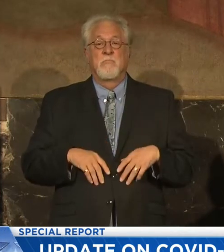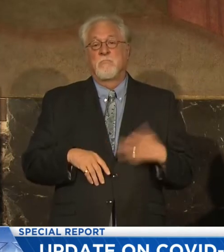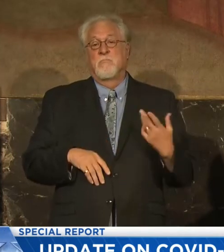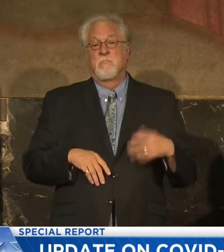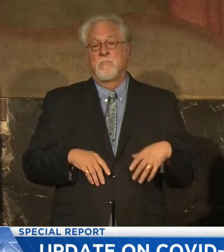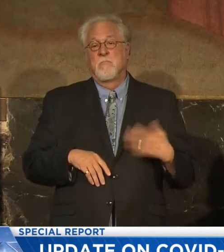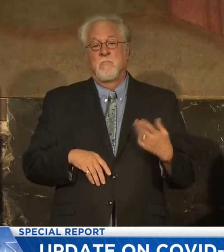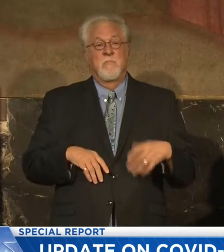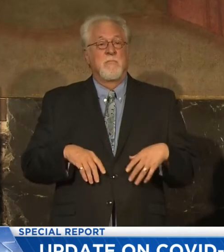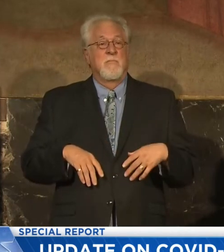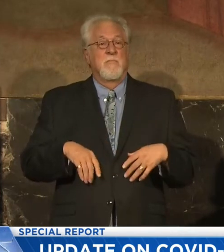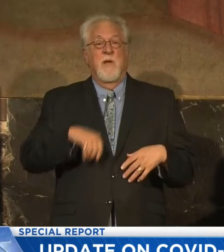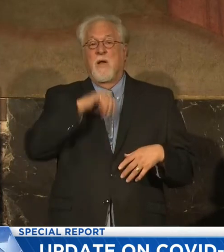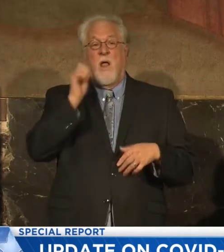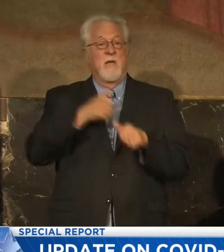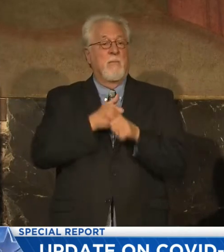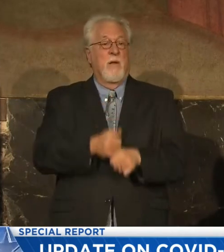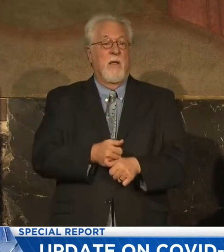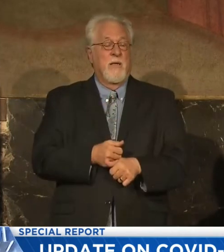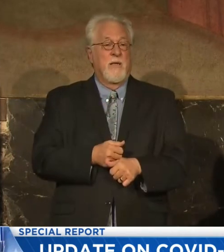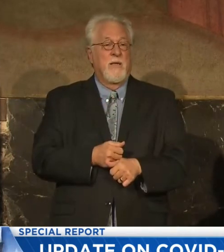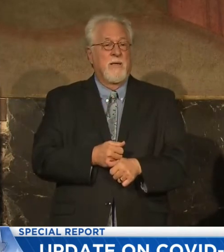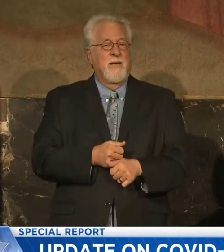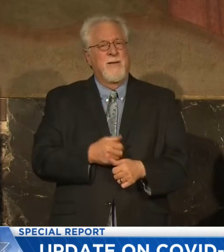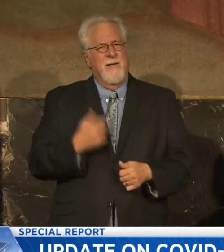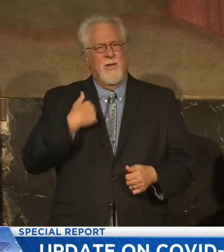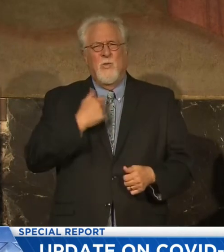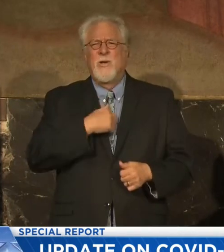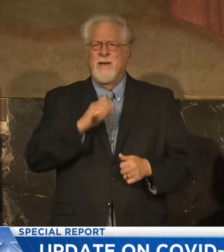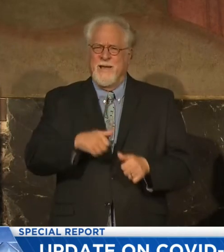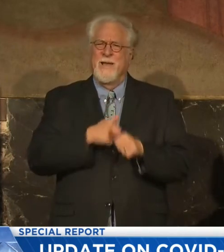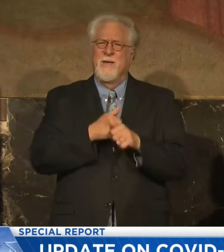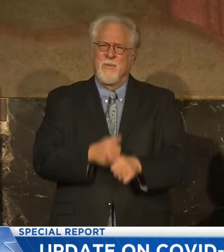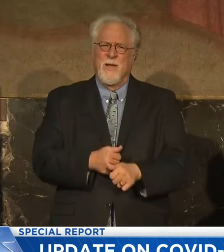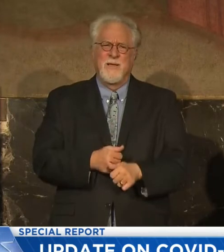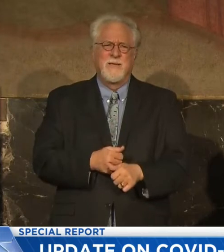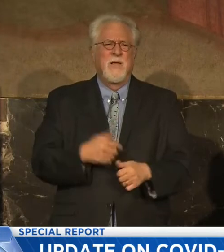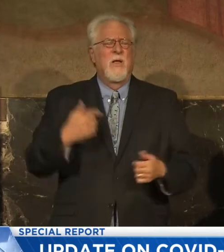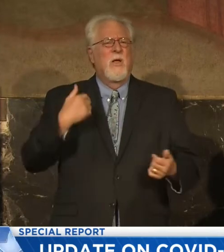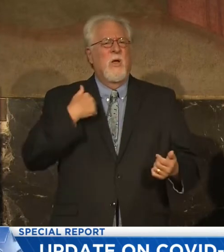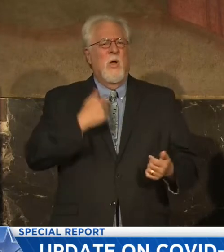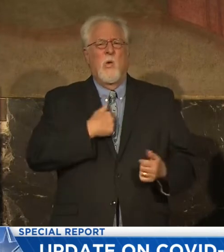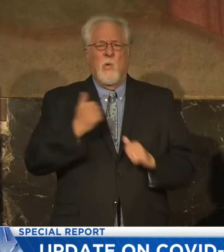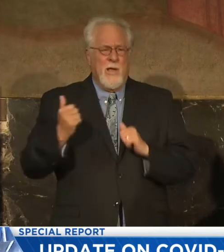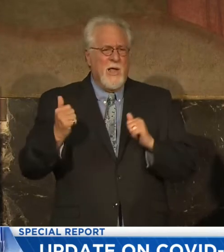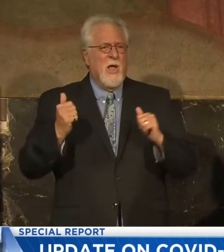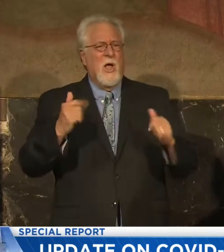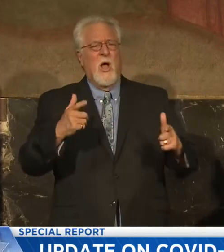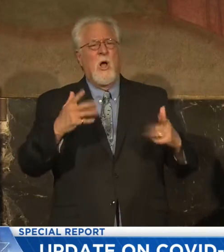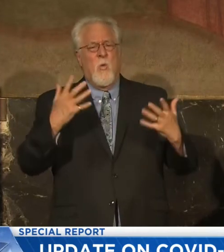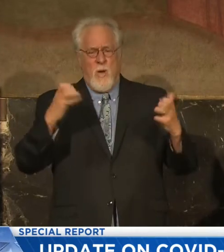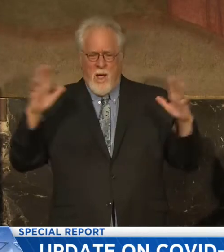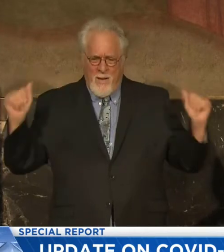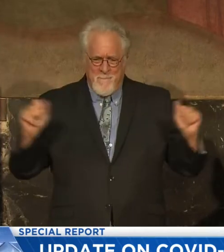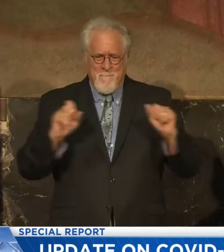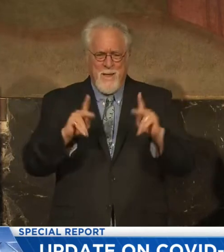AND IT'S NOT SOMETHING THAT MANY PEOPLE ARE CONSCIOUSLY ASKING FOR. BUT WE'RE JUST FOR WHATEVER REASON SOME FOLKS ARE NOT